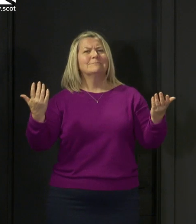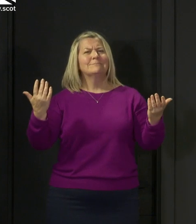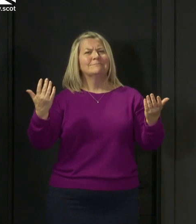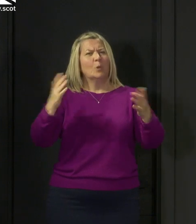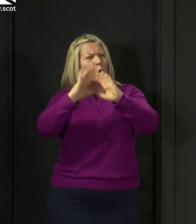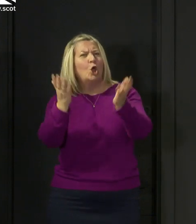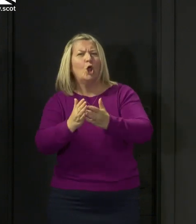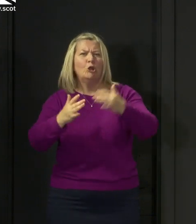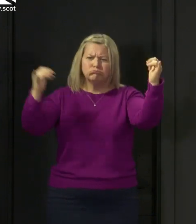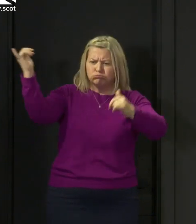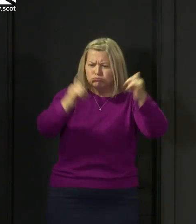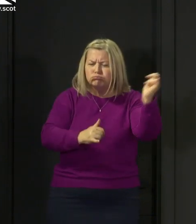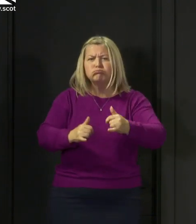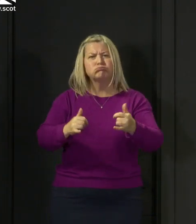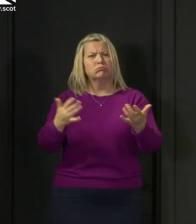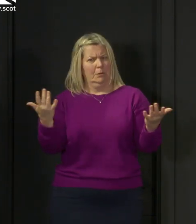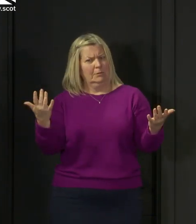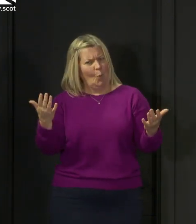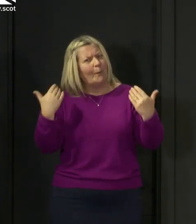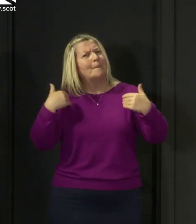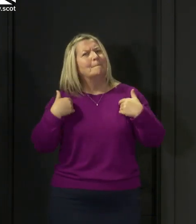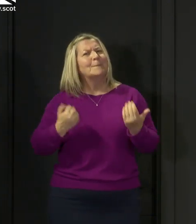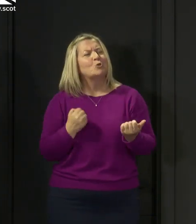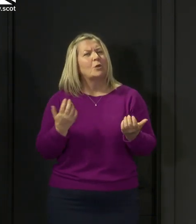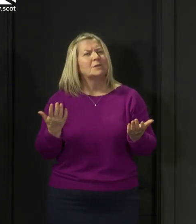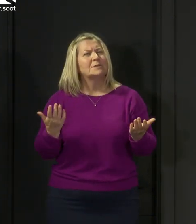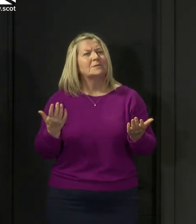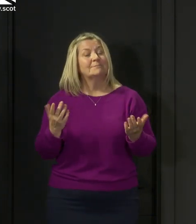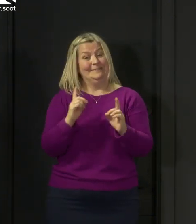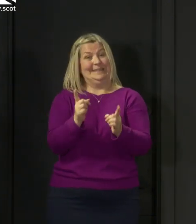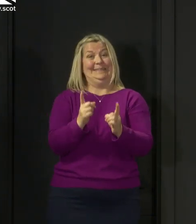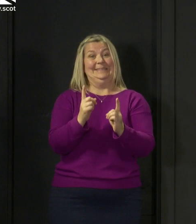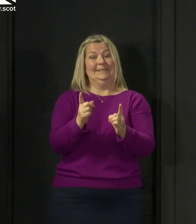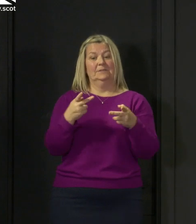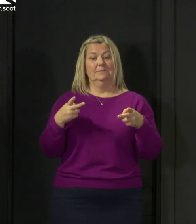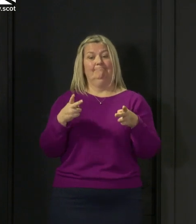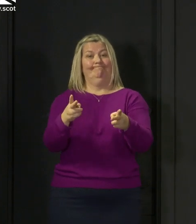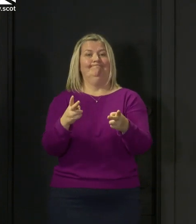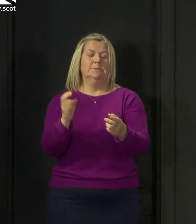of the world are very well known, but this is an essential part of our approach to continuing